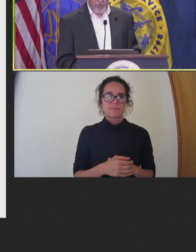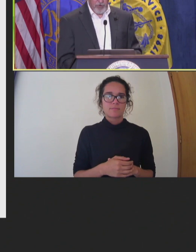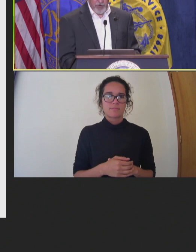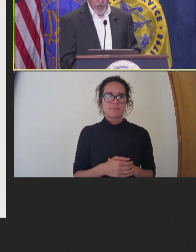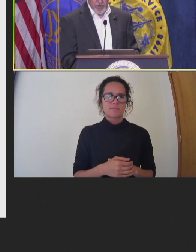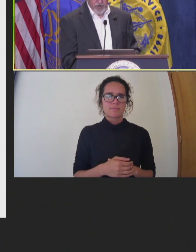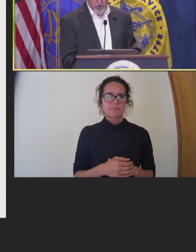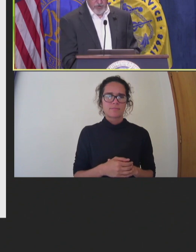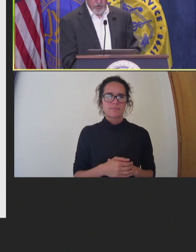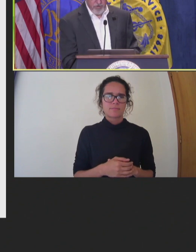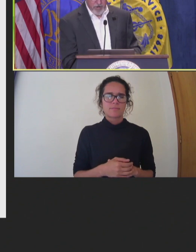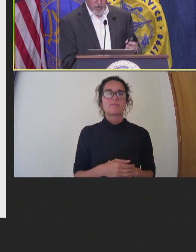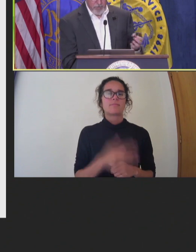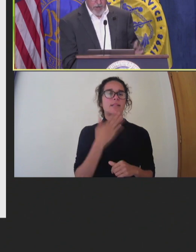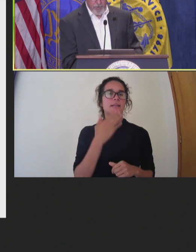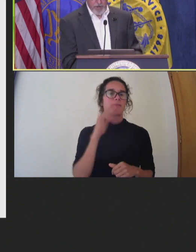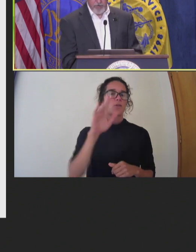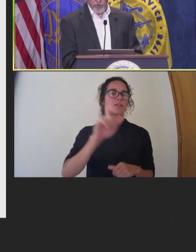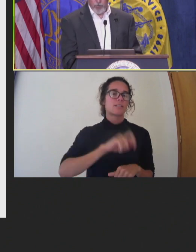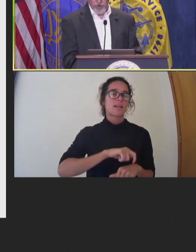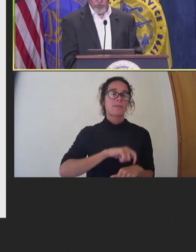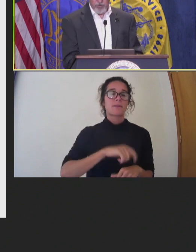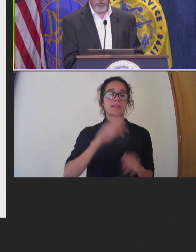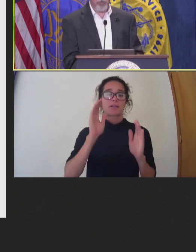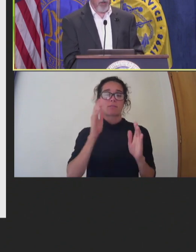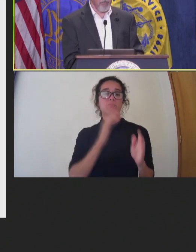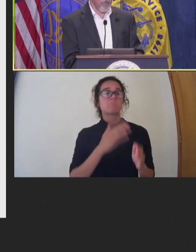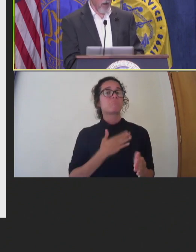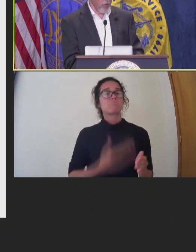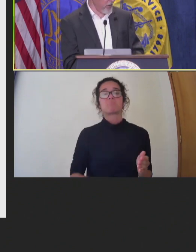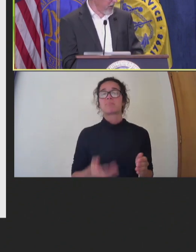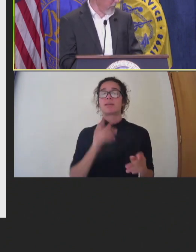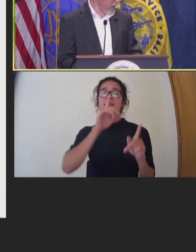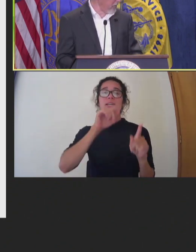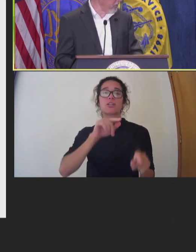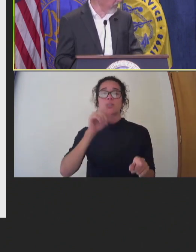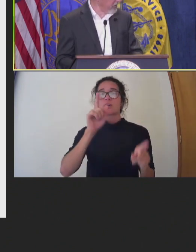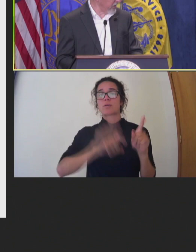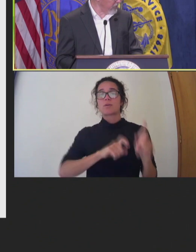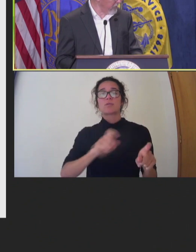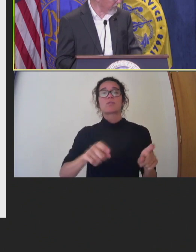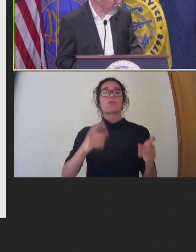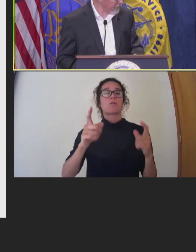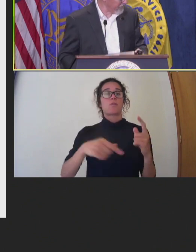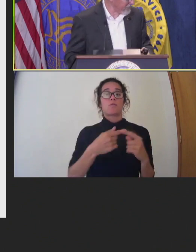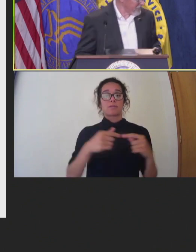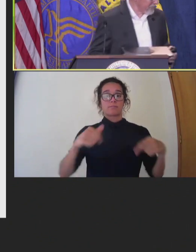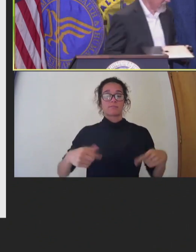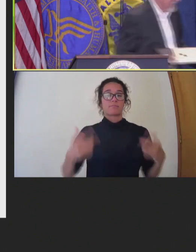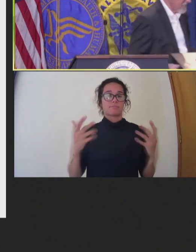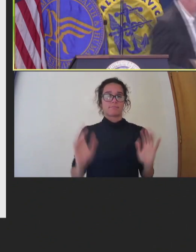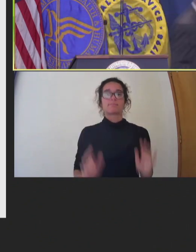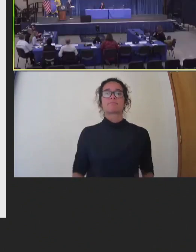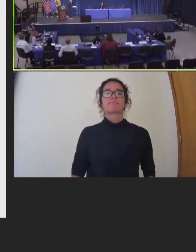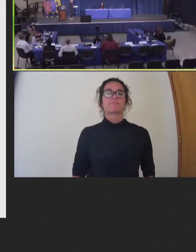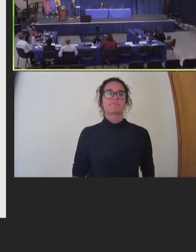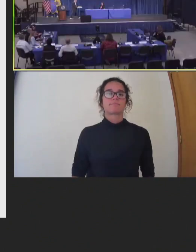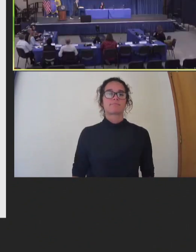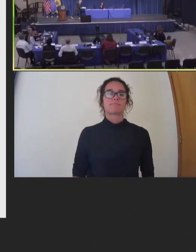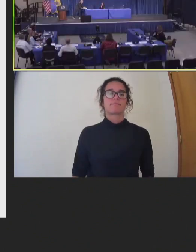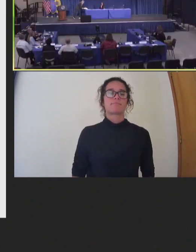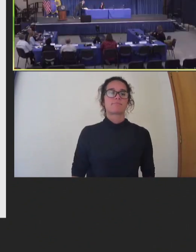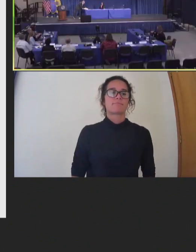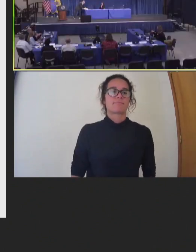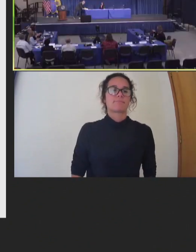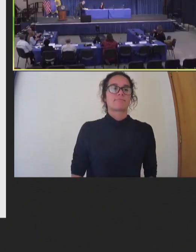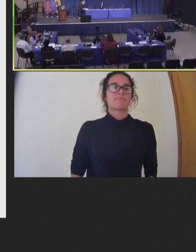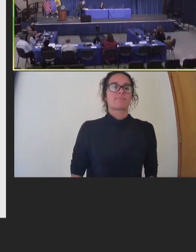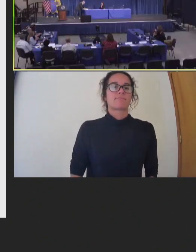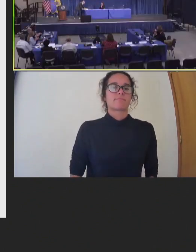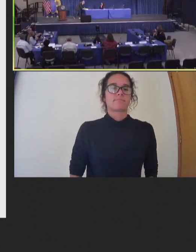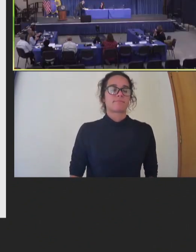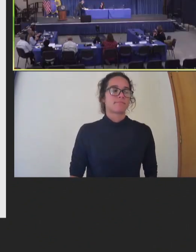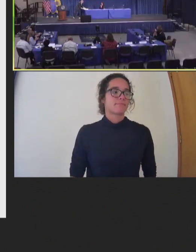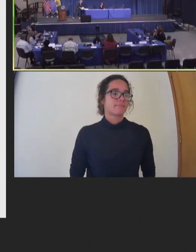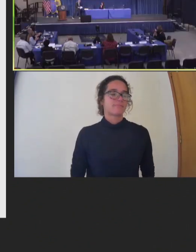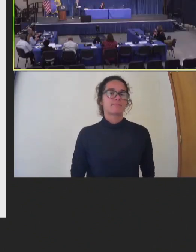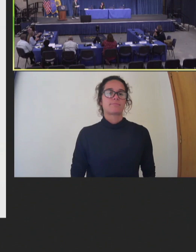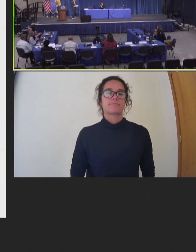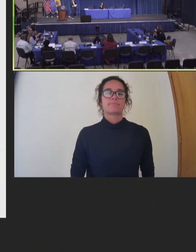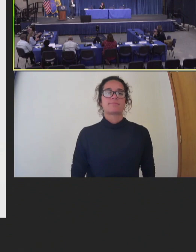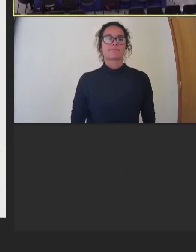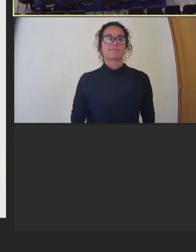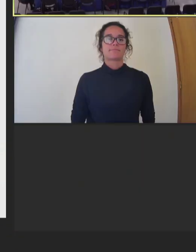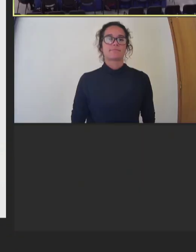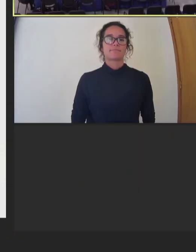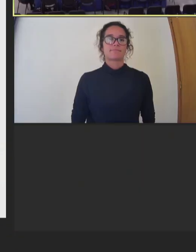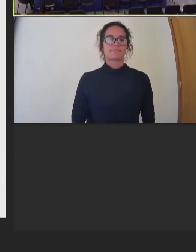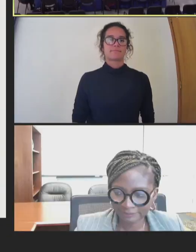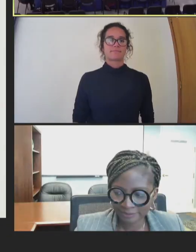your time and attention. And I'll be happy to answer questions following our panel presentation.